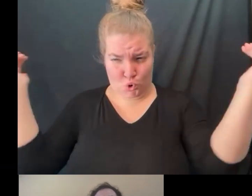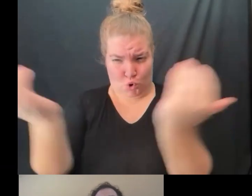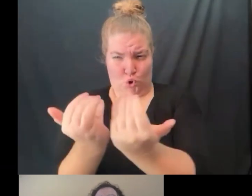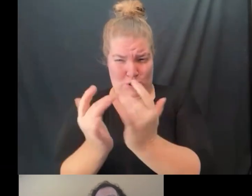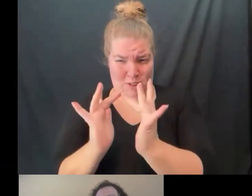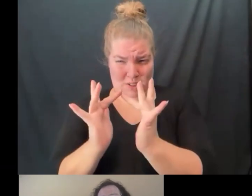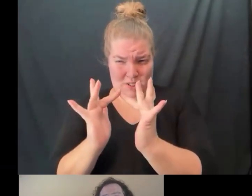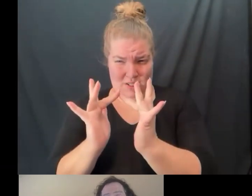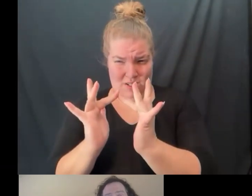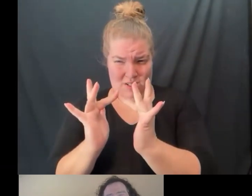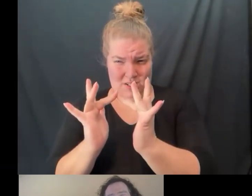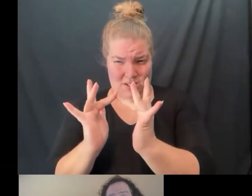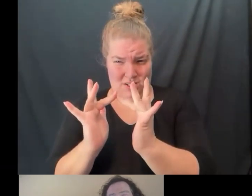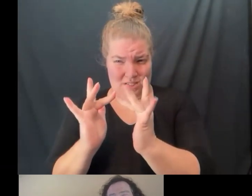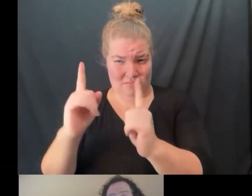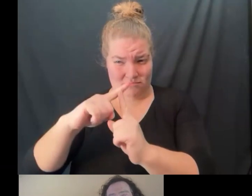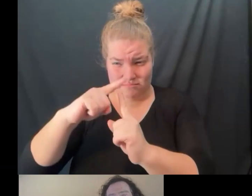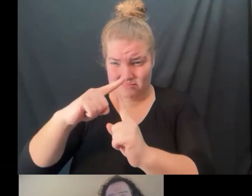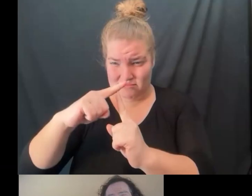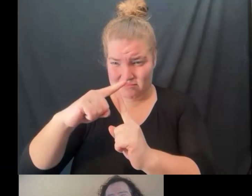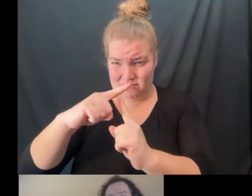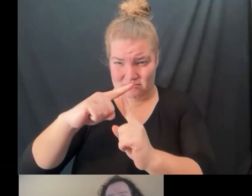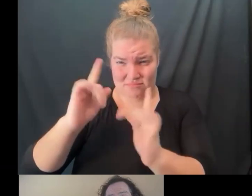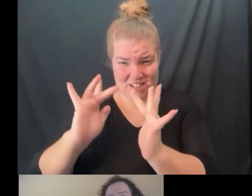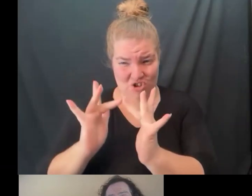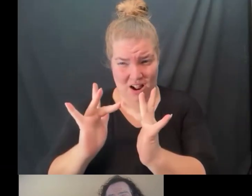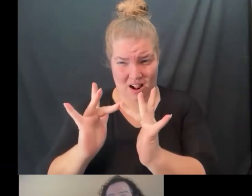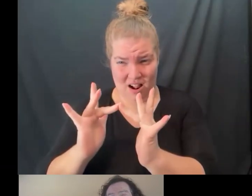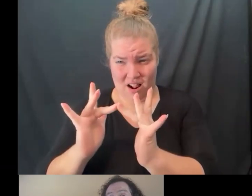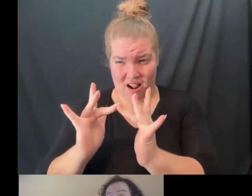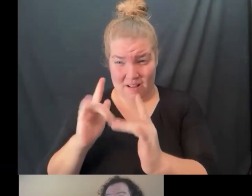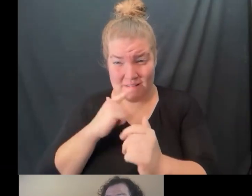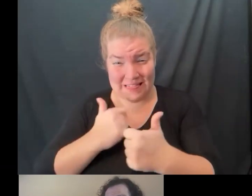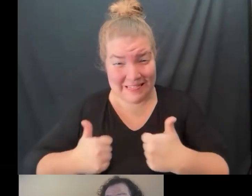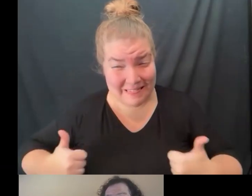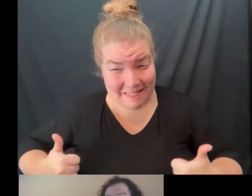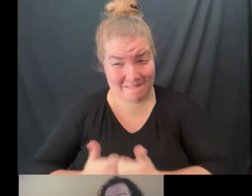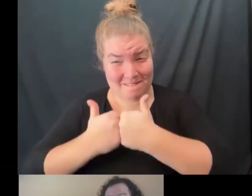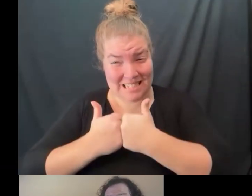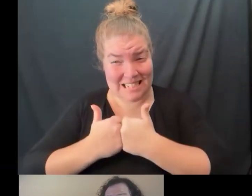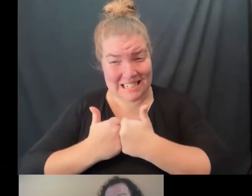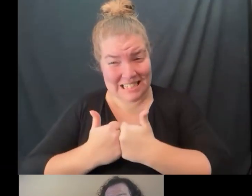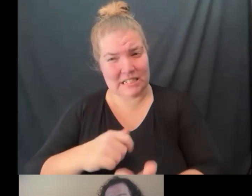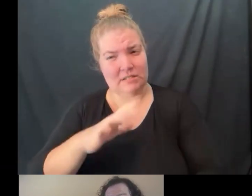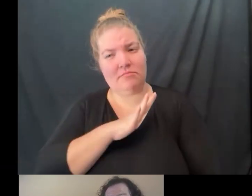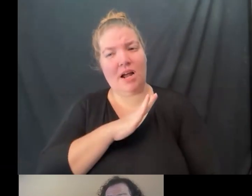It's all technologies, digital technologies that are used in your organization. So that's going to be a challenge,